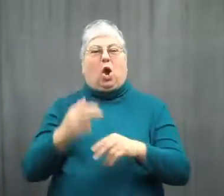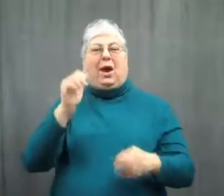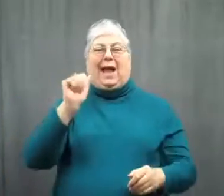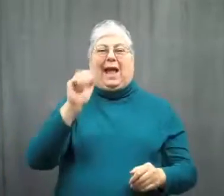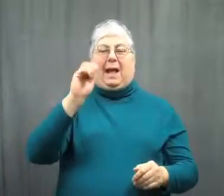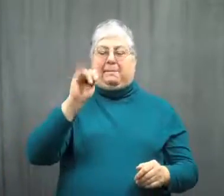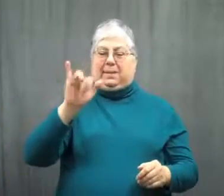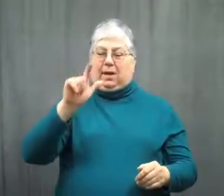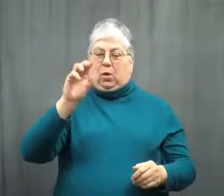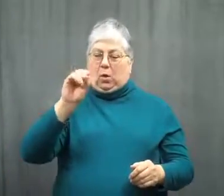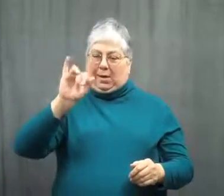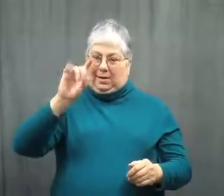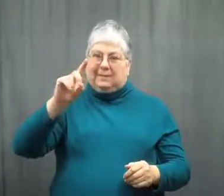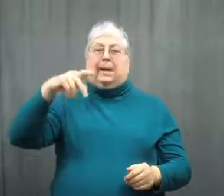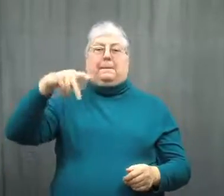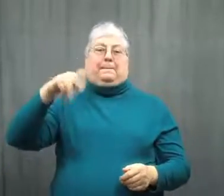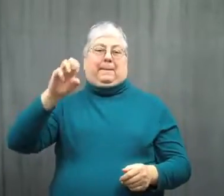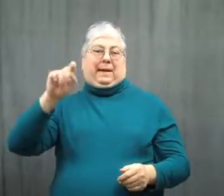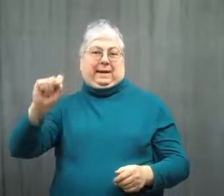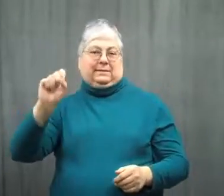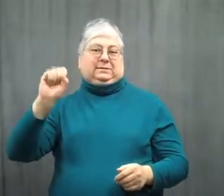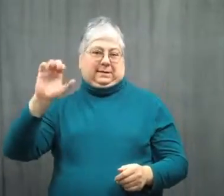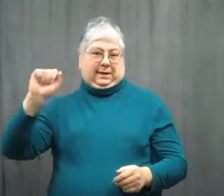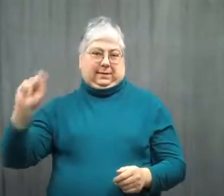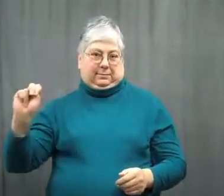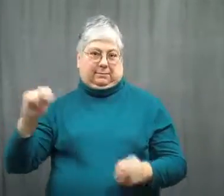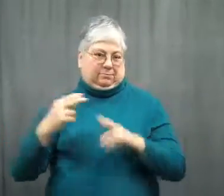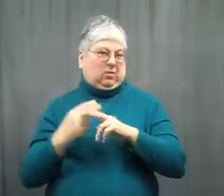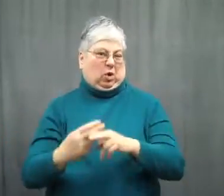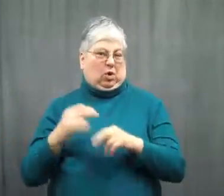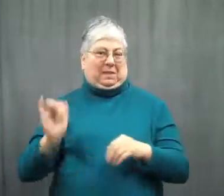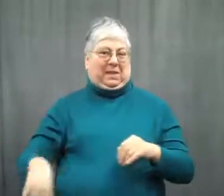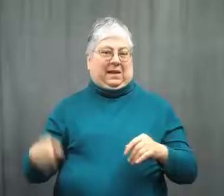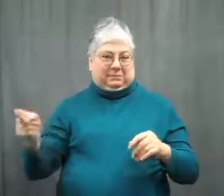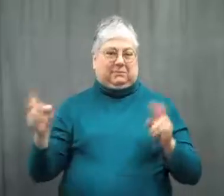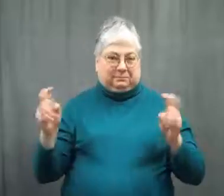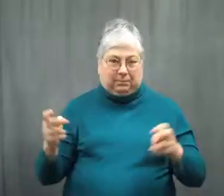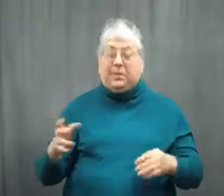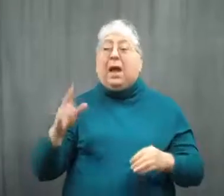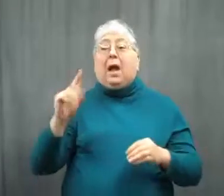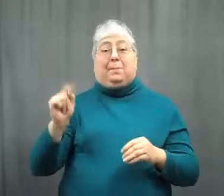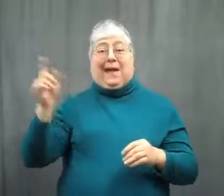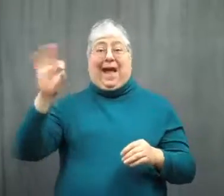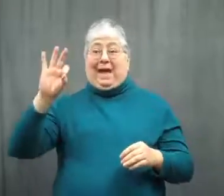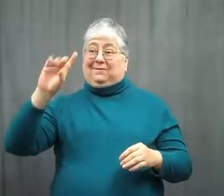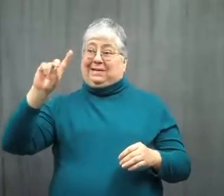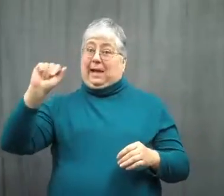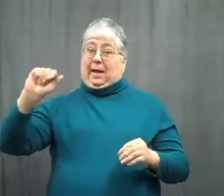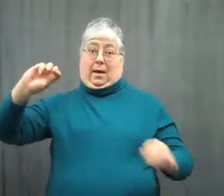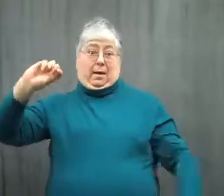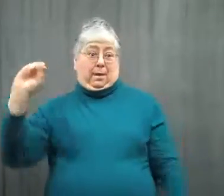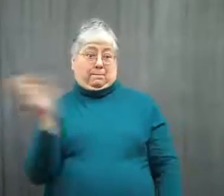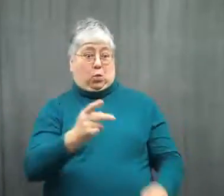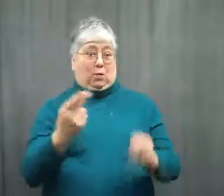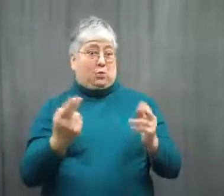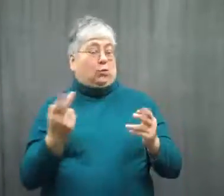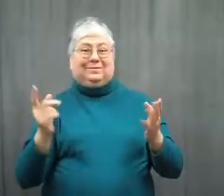It's called an amyloid PET scan. The FDA hasn't approved it yet.